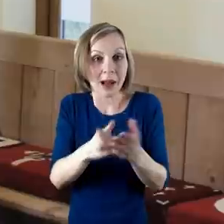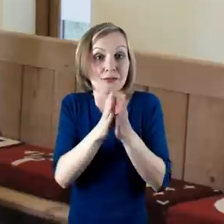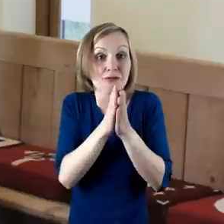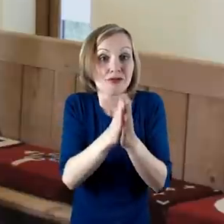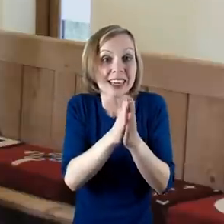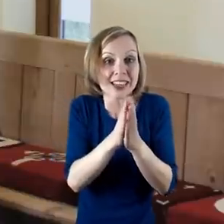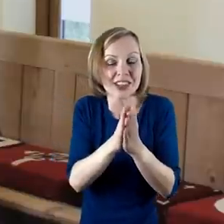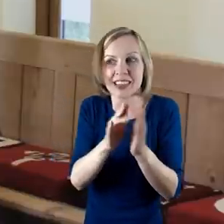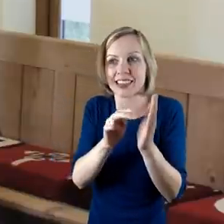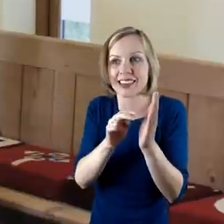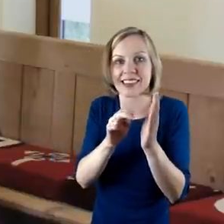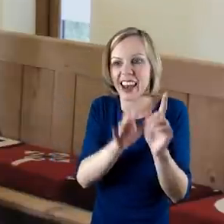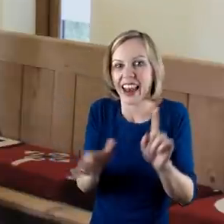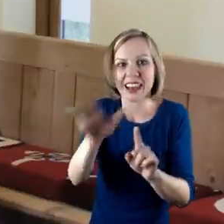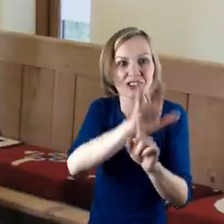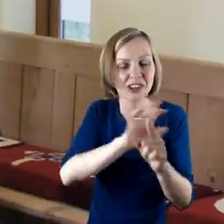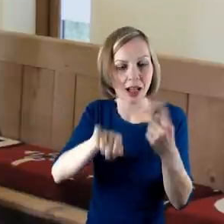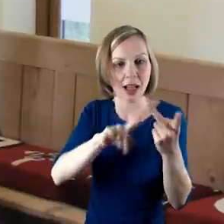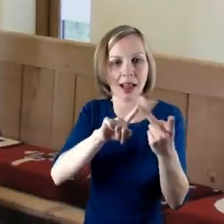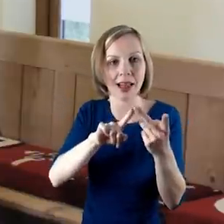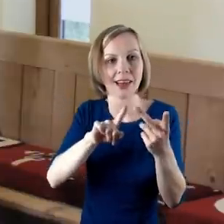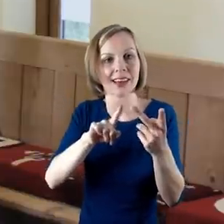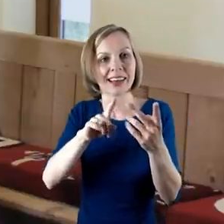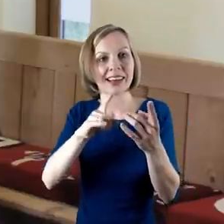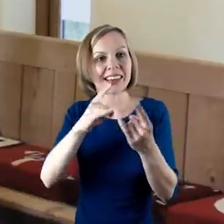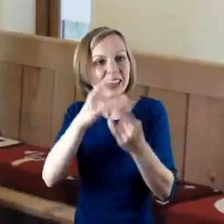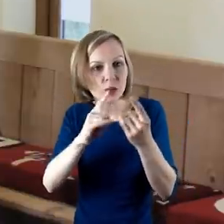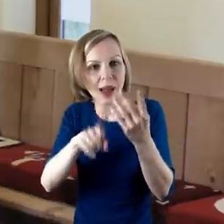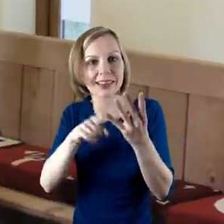sexuality, gender, or anything else.